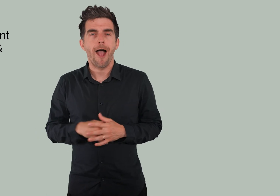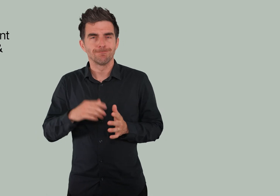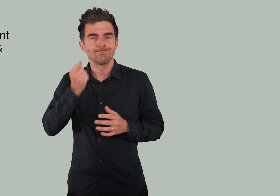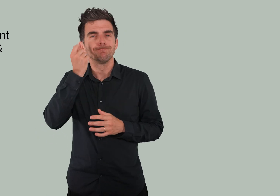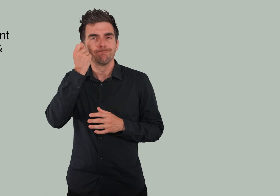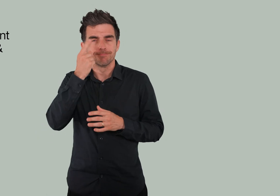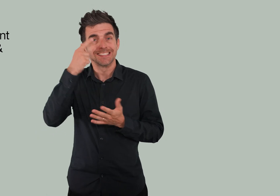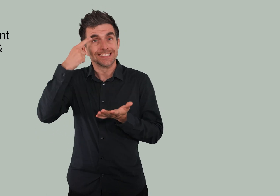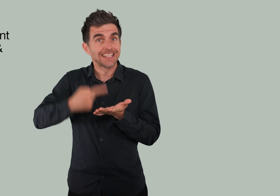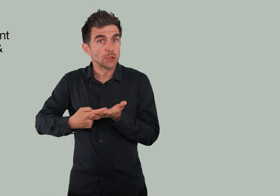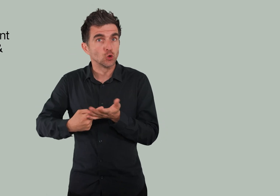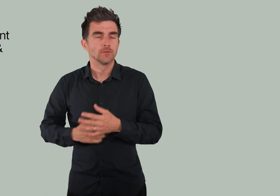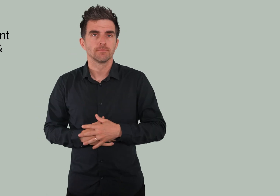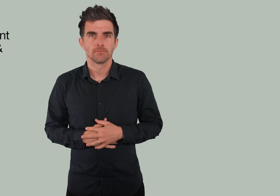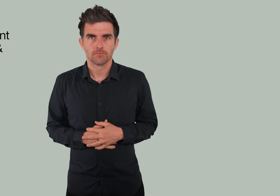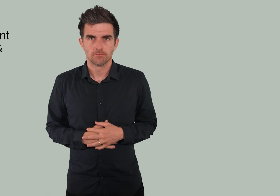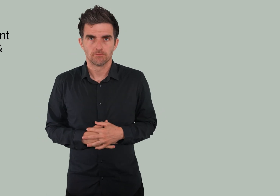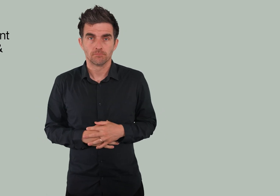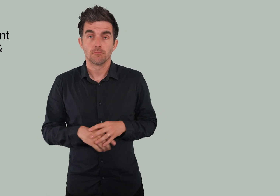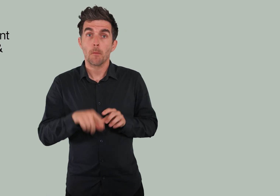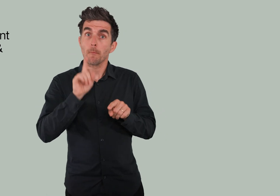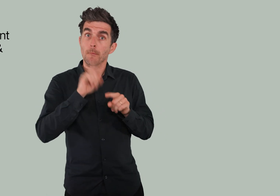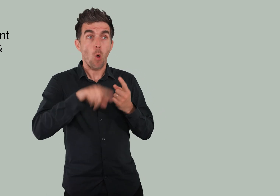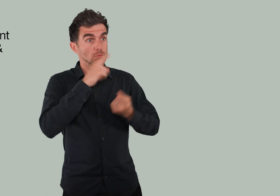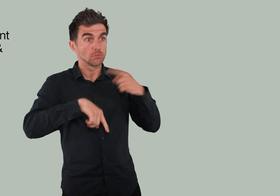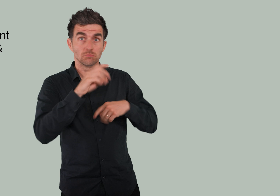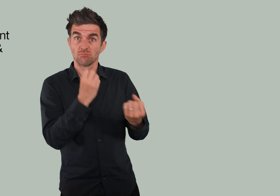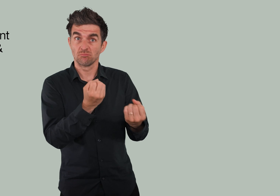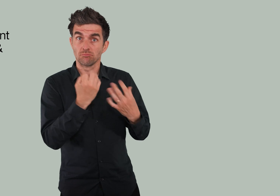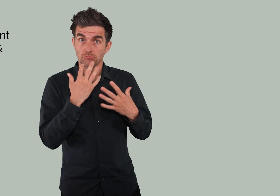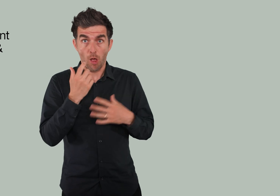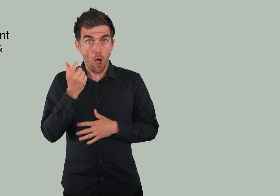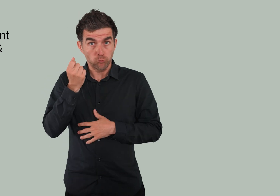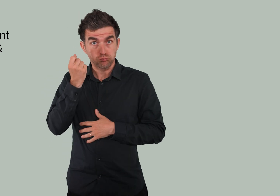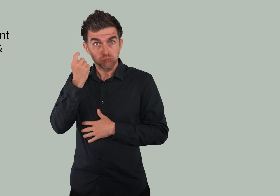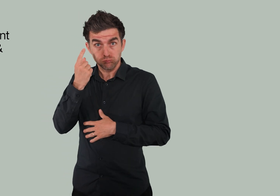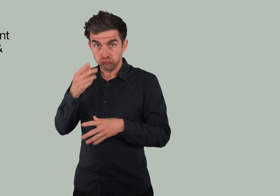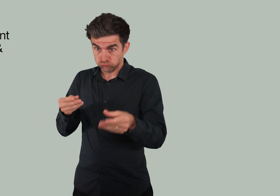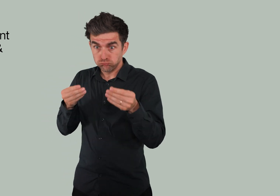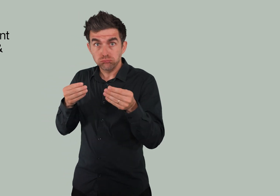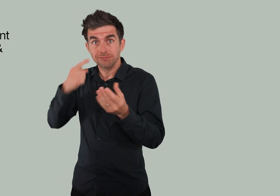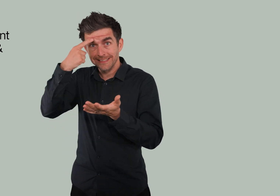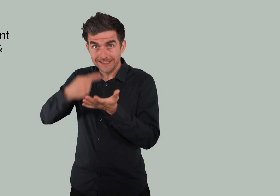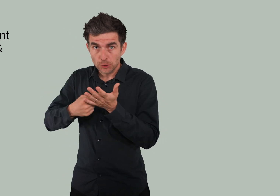Understanding the decision 6.49 Whilst most applicants report they have a good understanding of the decision